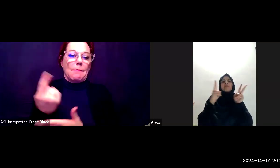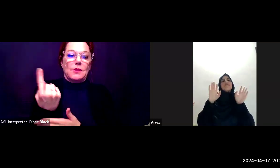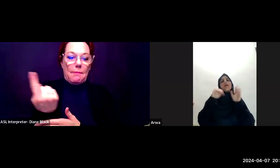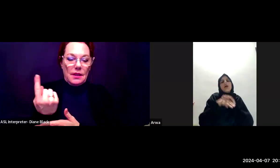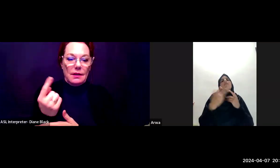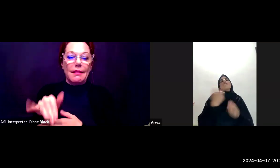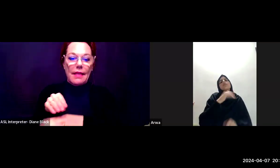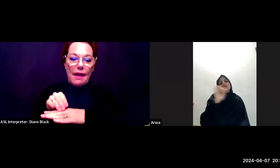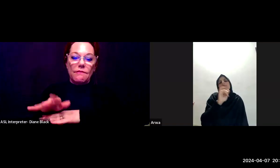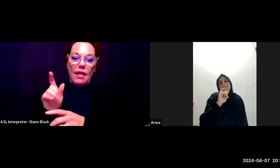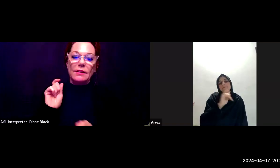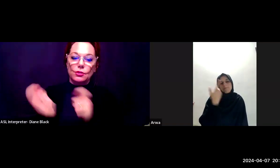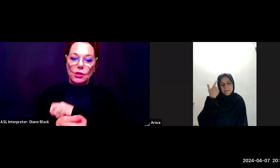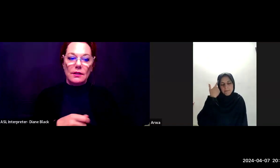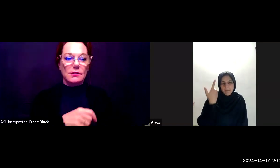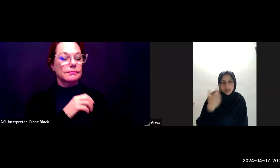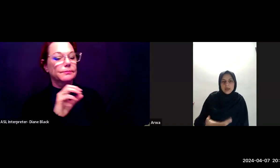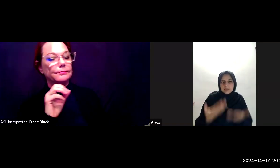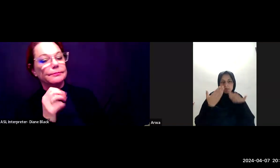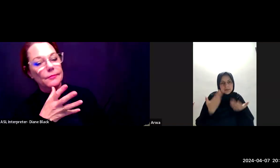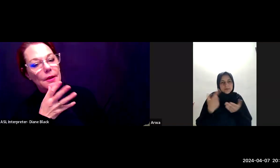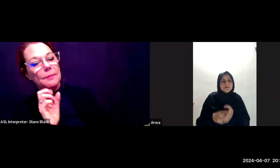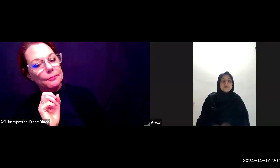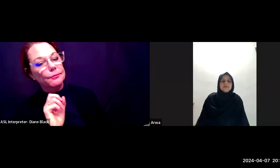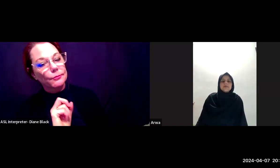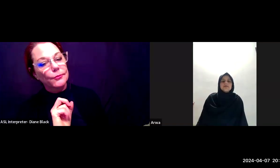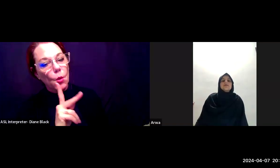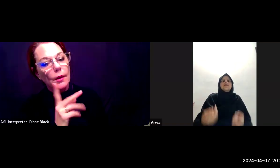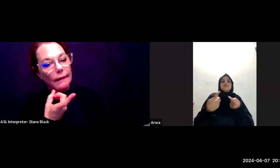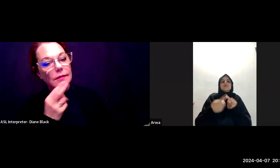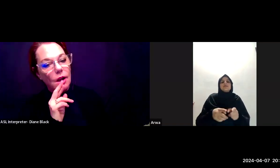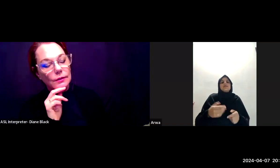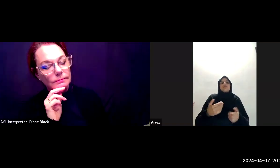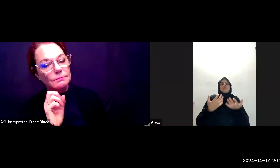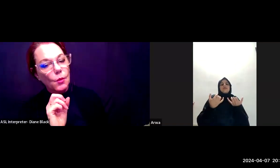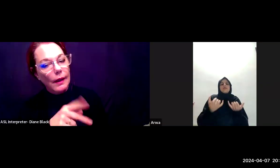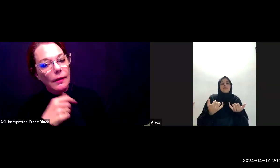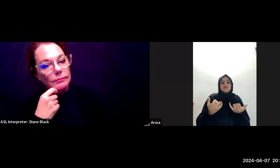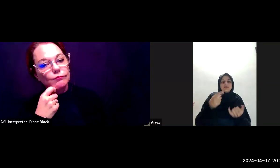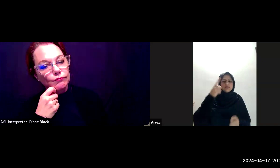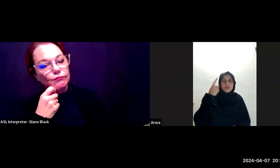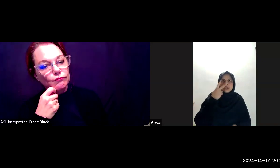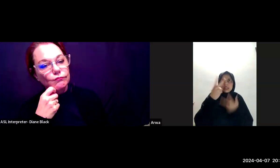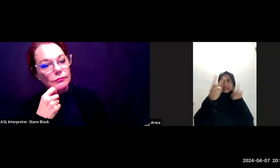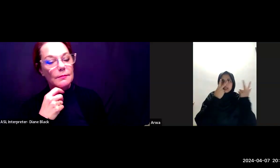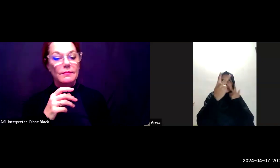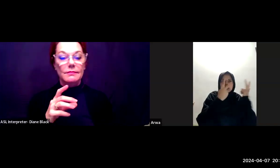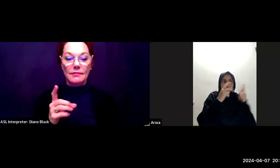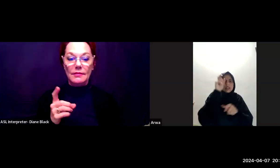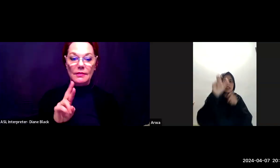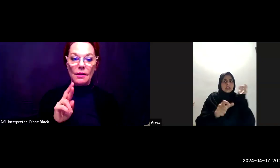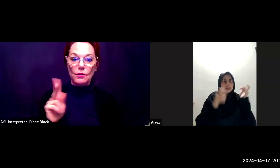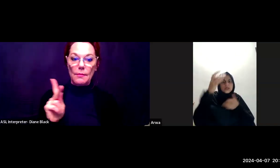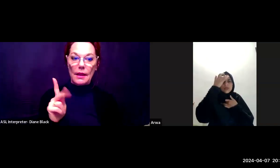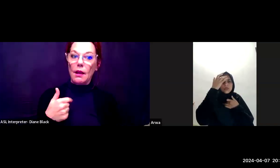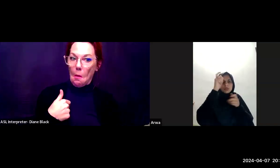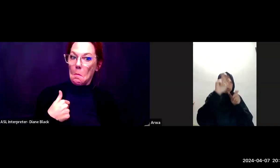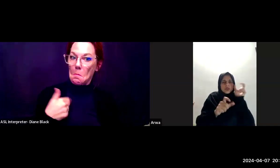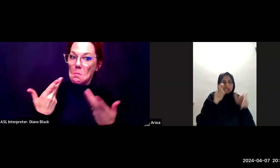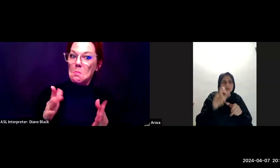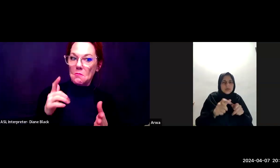kind of change. so certainly the I have seen some people completely losing vision one morning. they